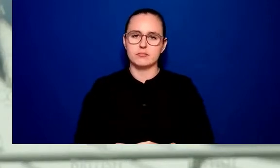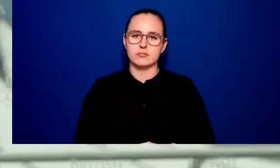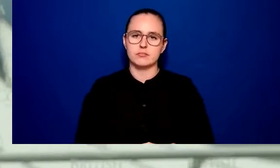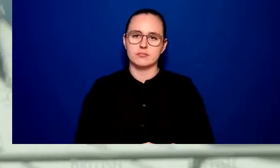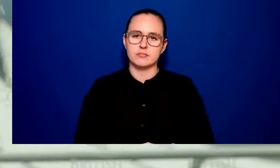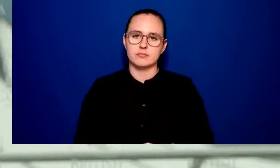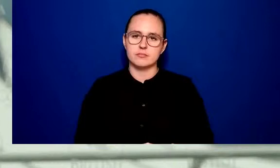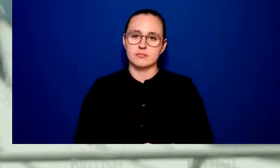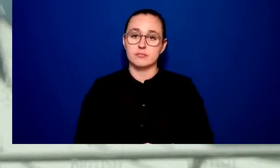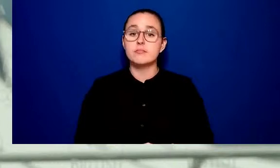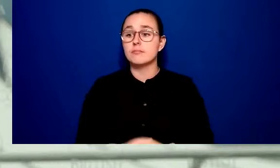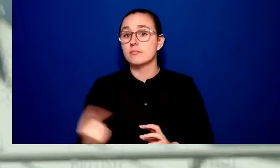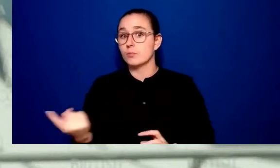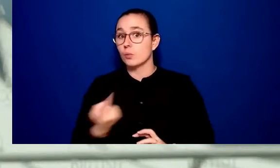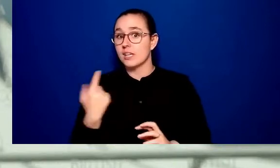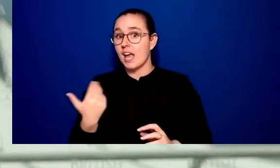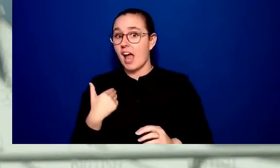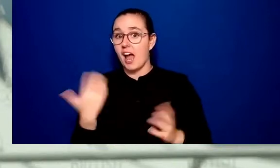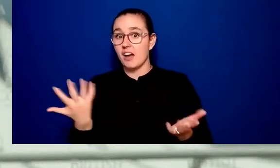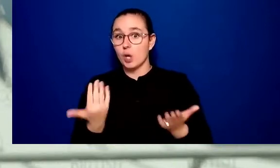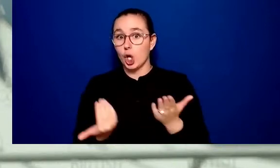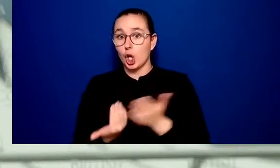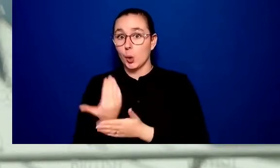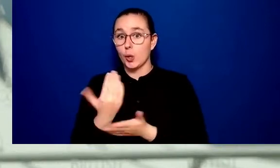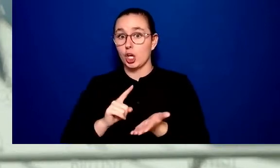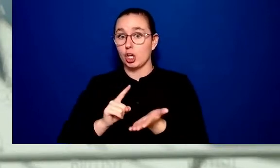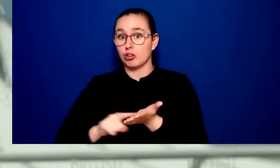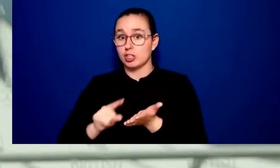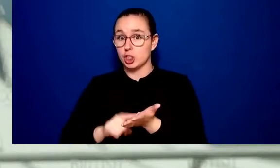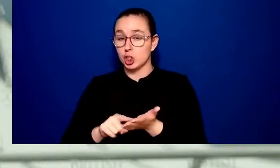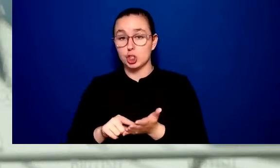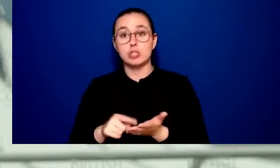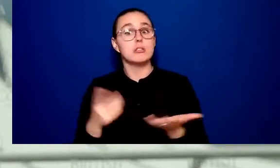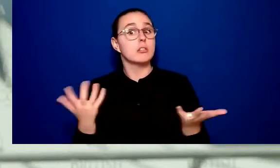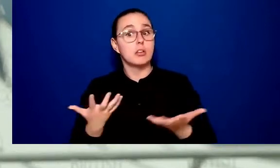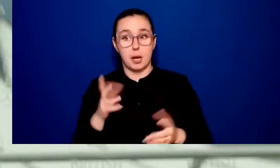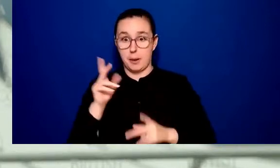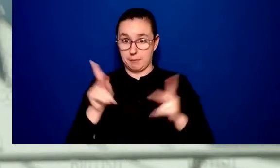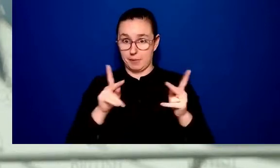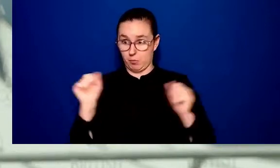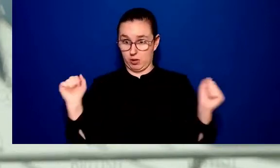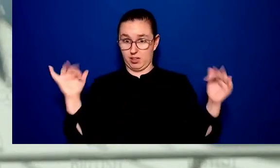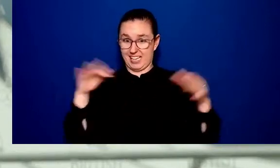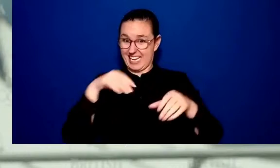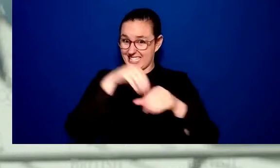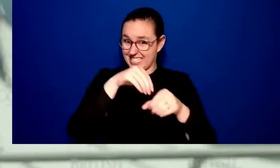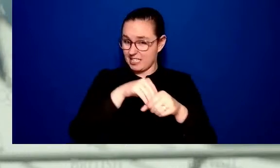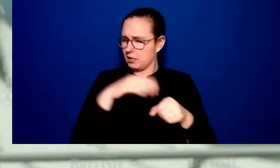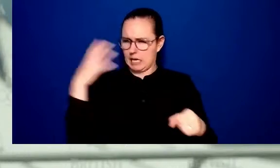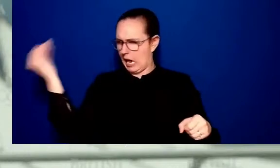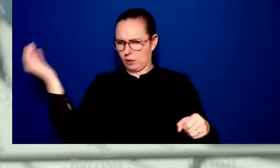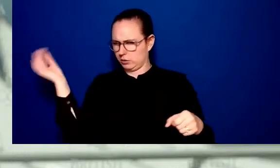when you're crowded together indoors for a period of time, it makes it safer for everybody to be wearing masks so that